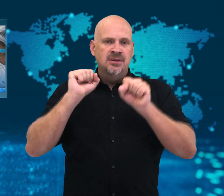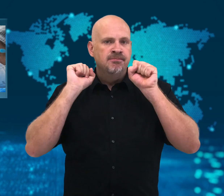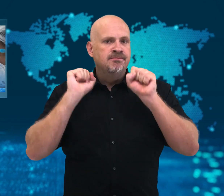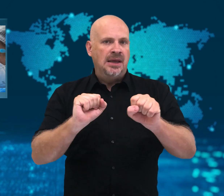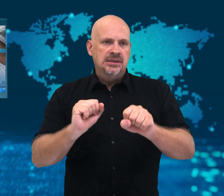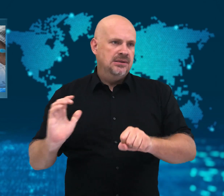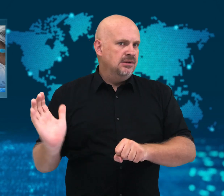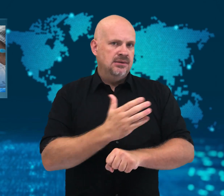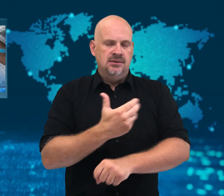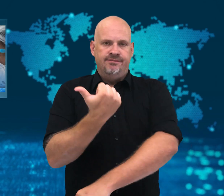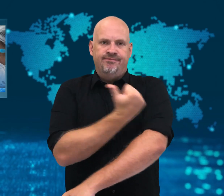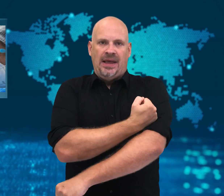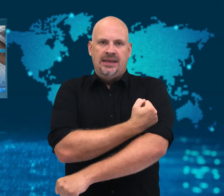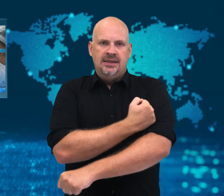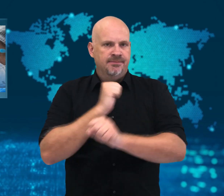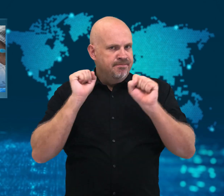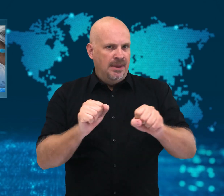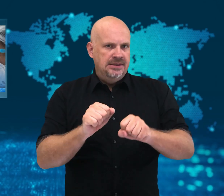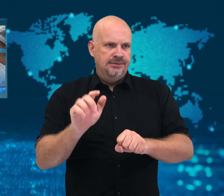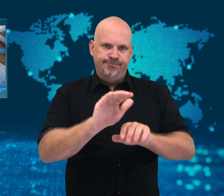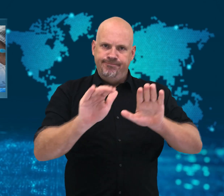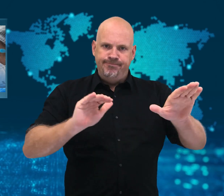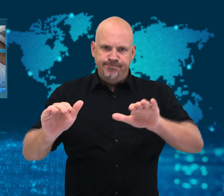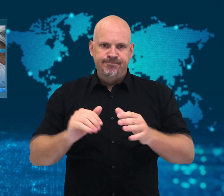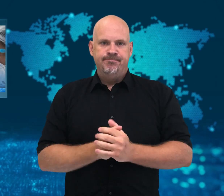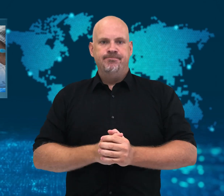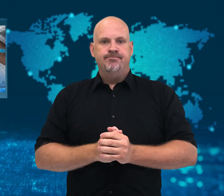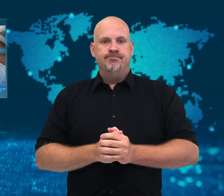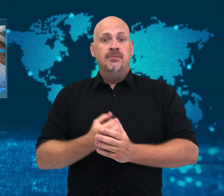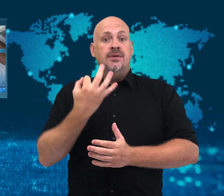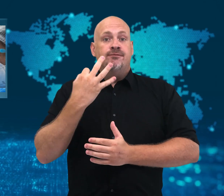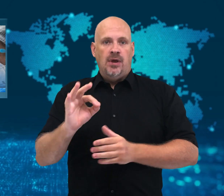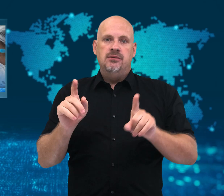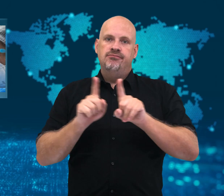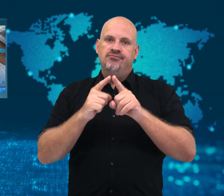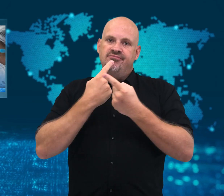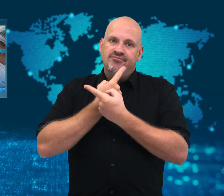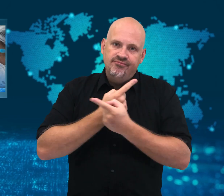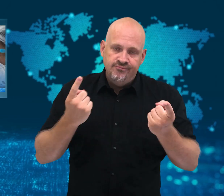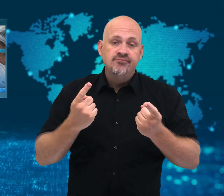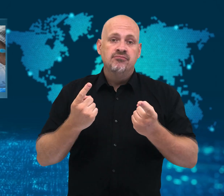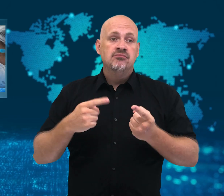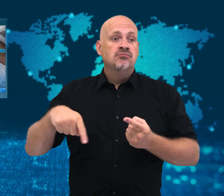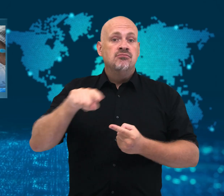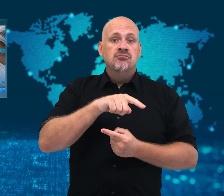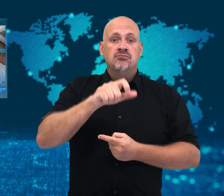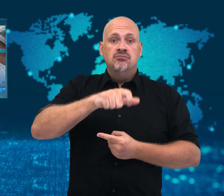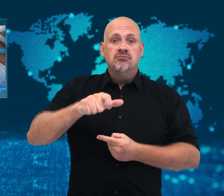France also announced proof of a negative COVID-19 test or